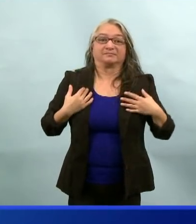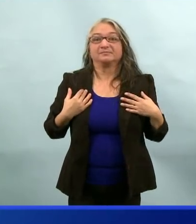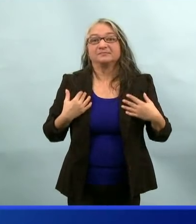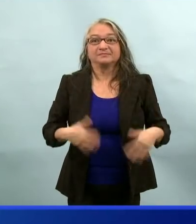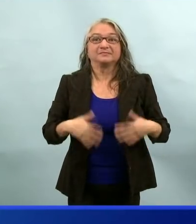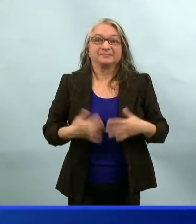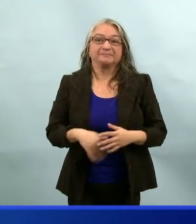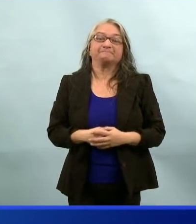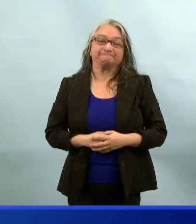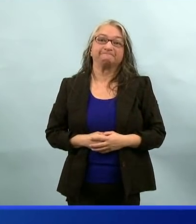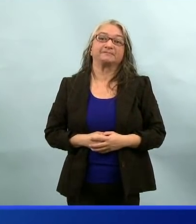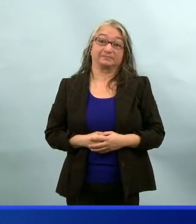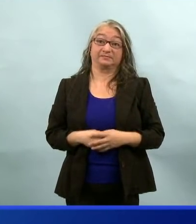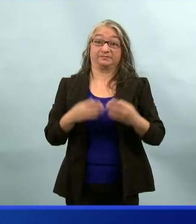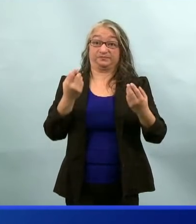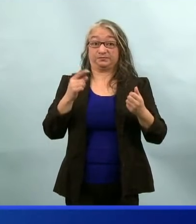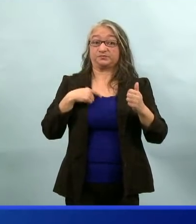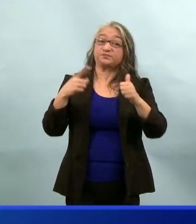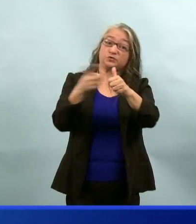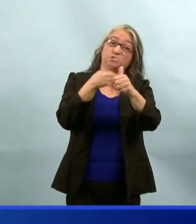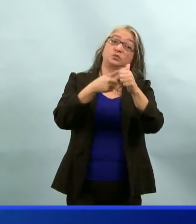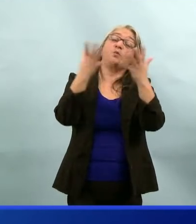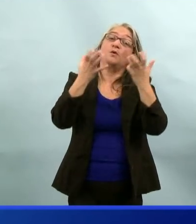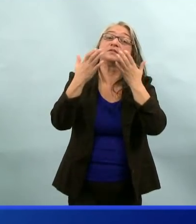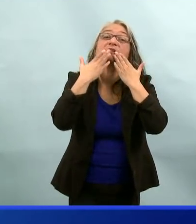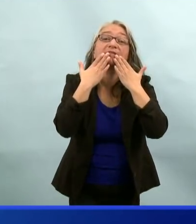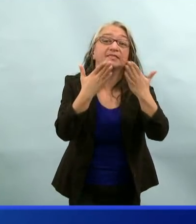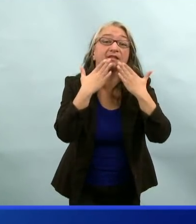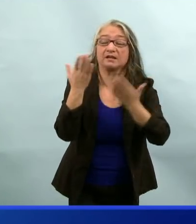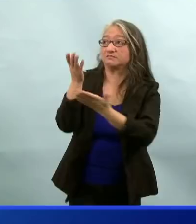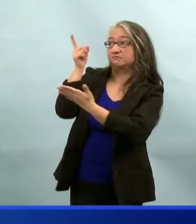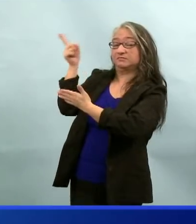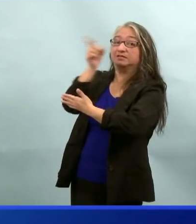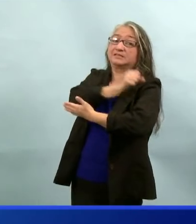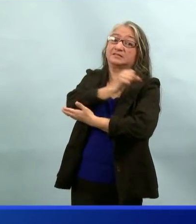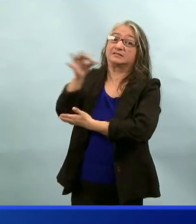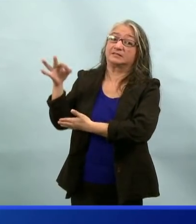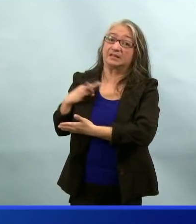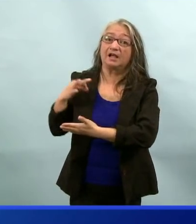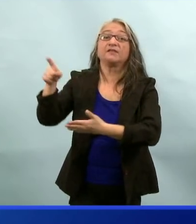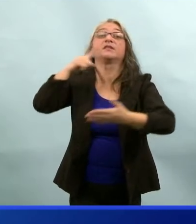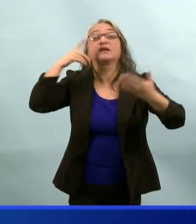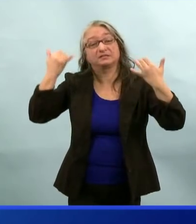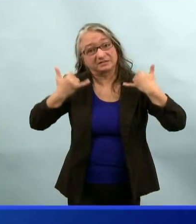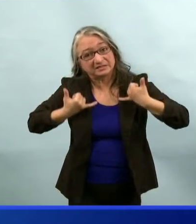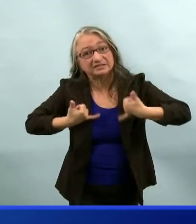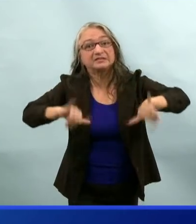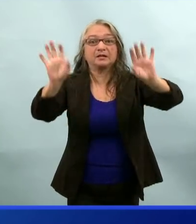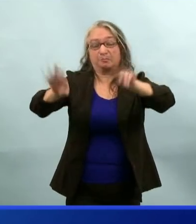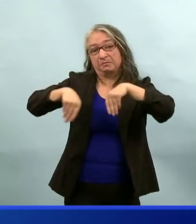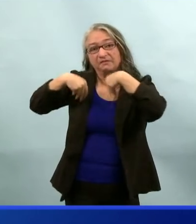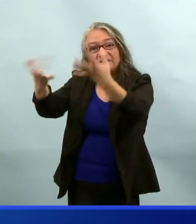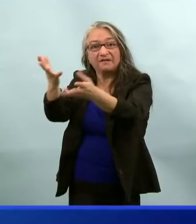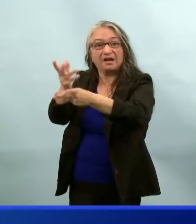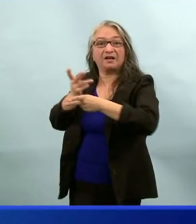to the staff for continuing to serve manitobans we are so grateful for all manitobans who